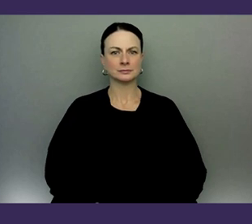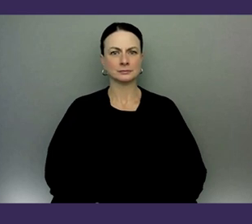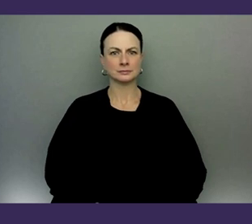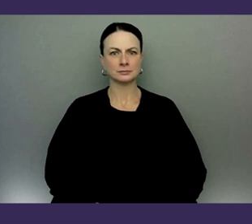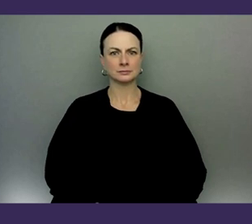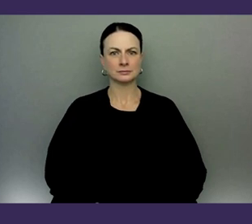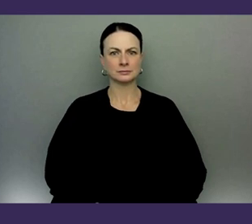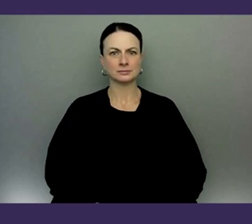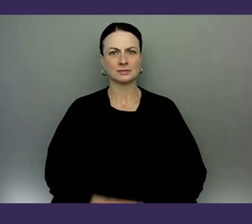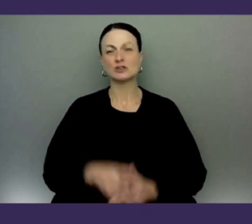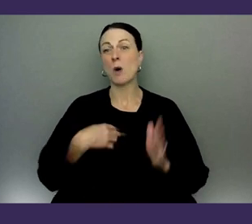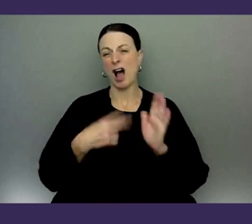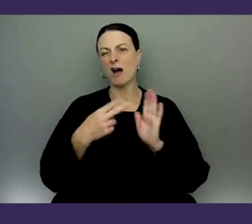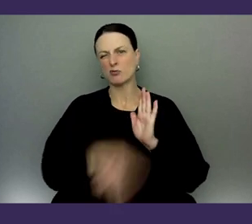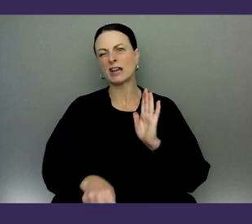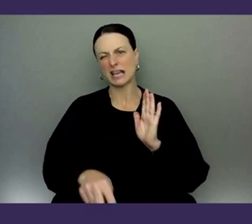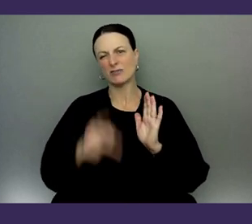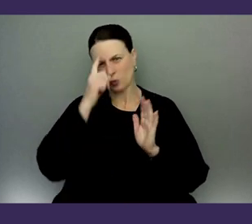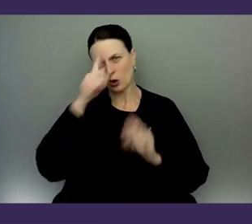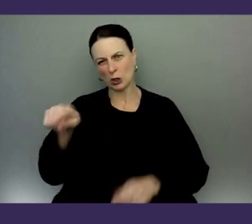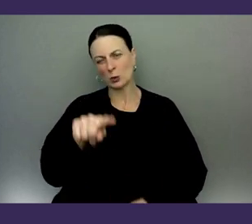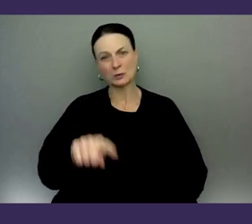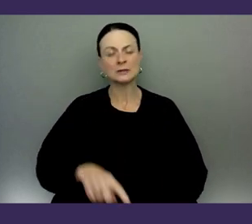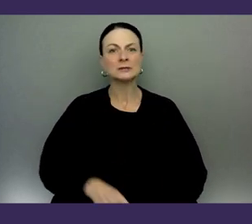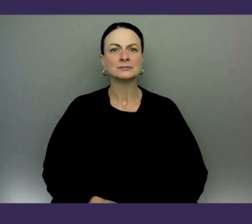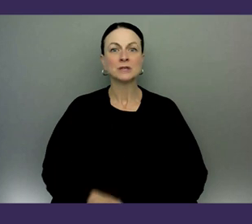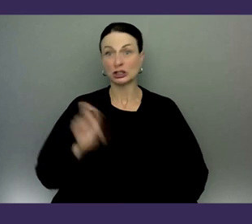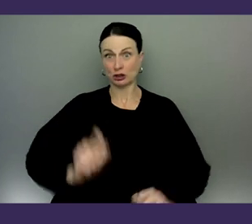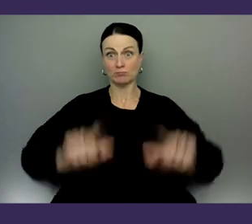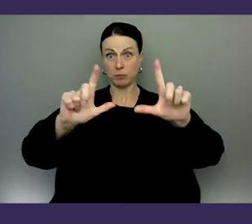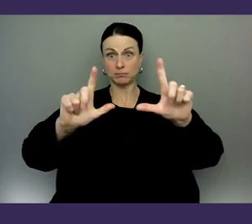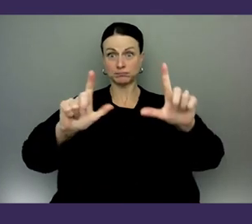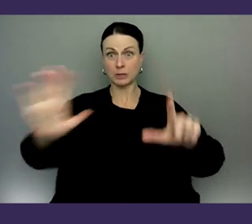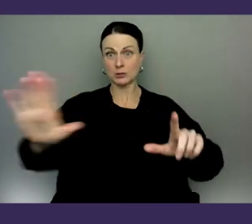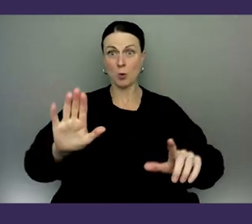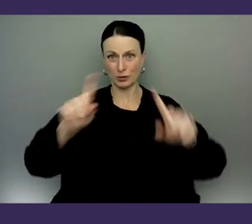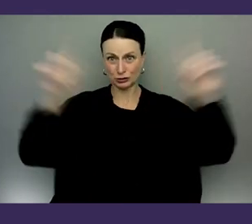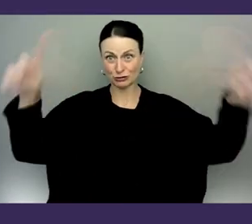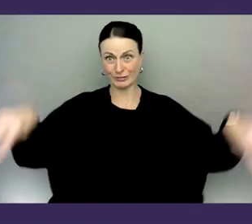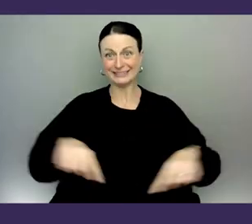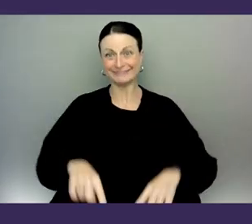So I'll read the poll question aloud. It should pop up on your screen right now.